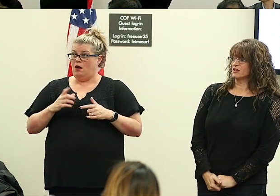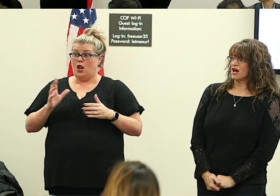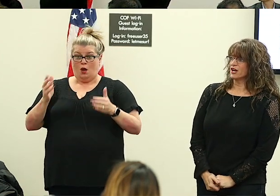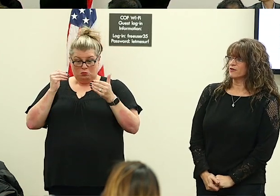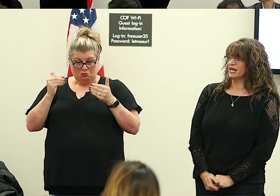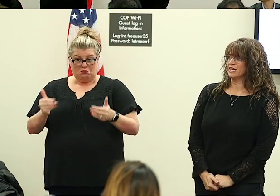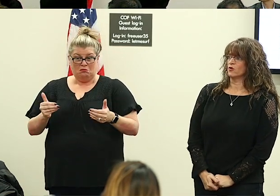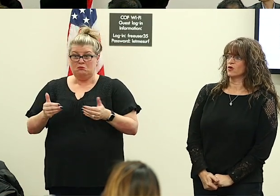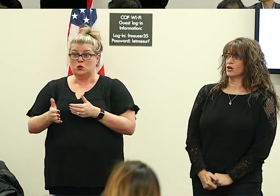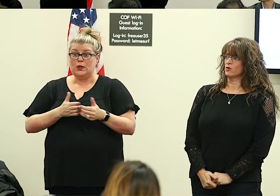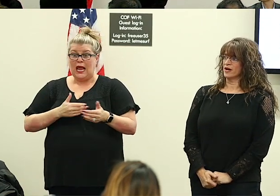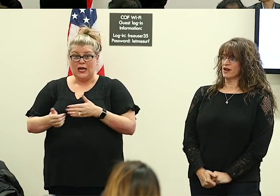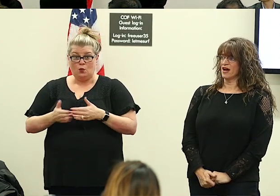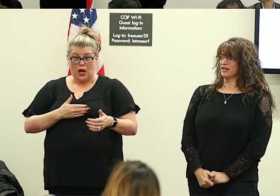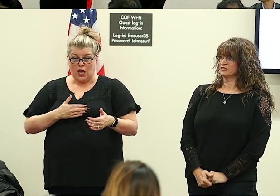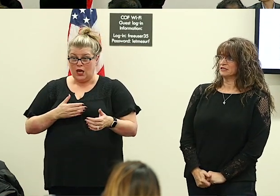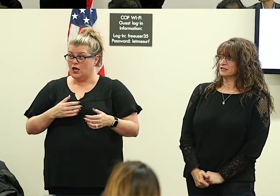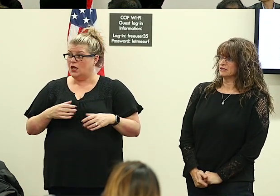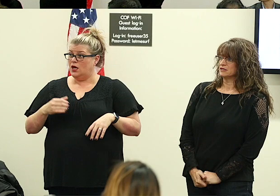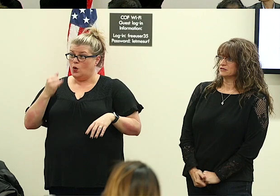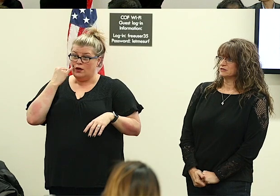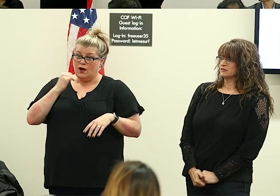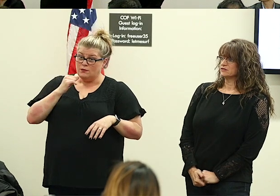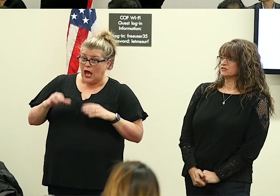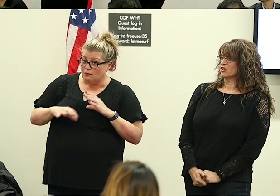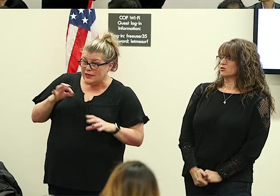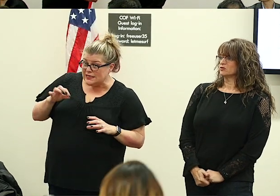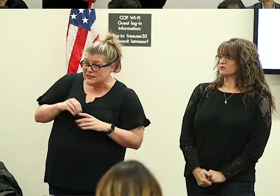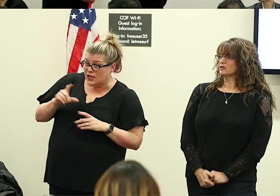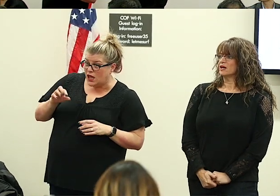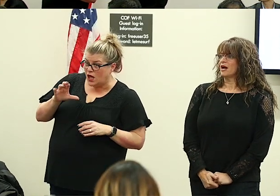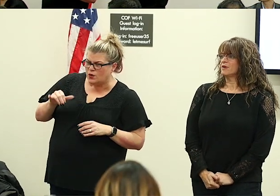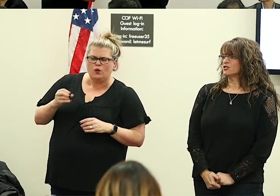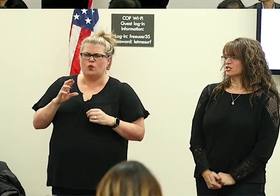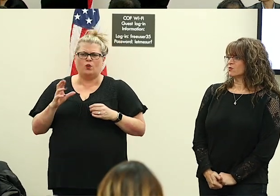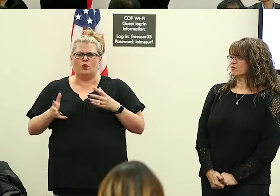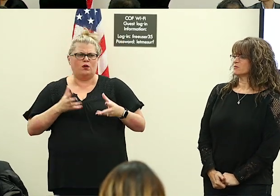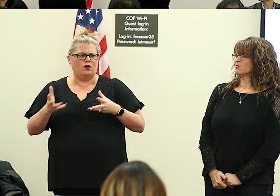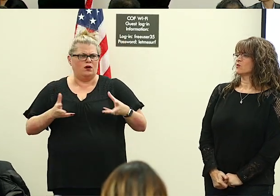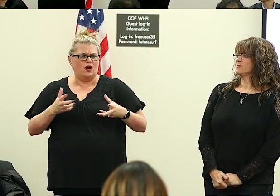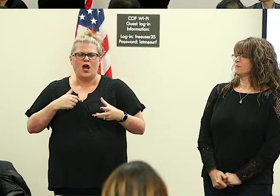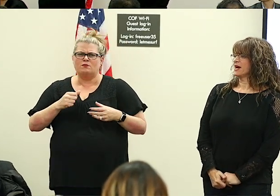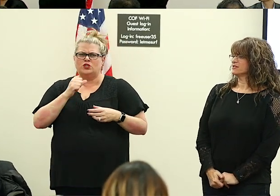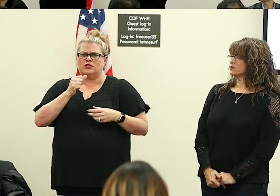for the lottery or whatnot... so I'm not sure what would be best,